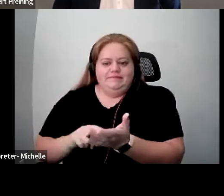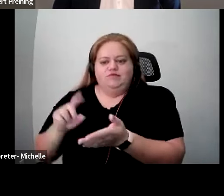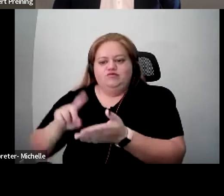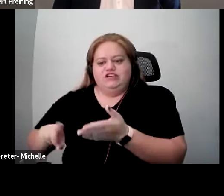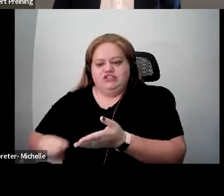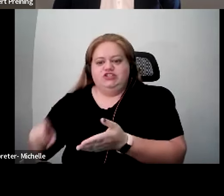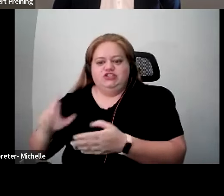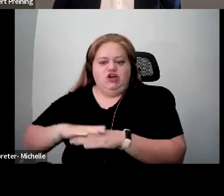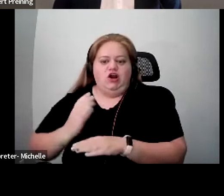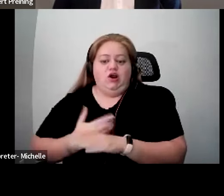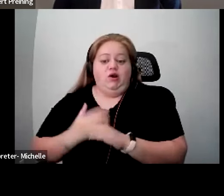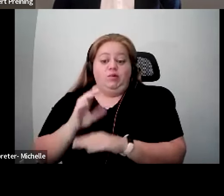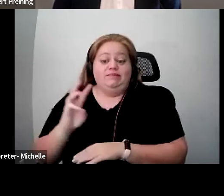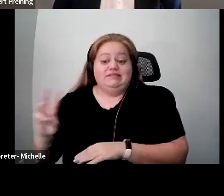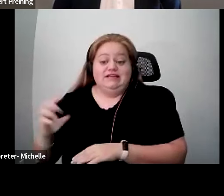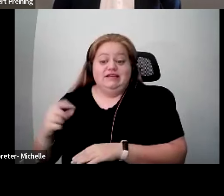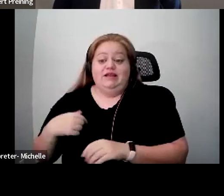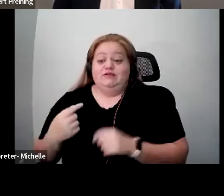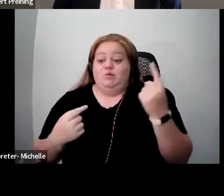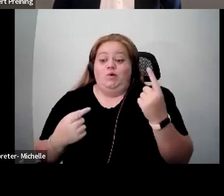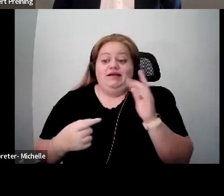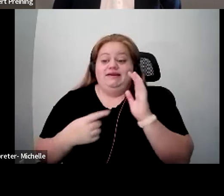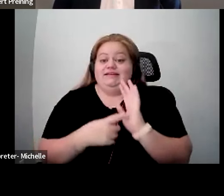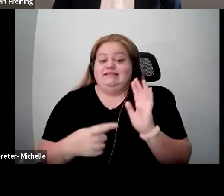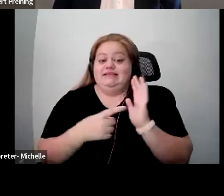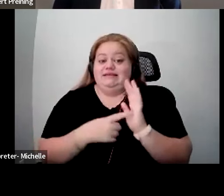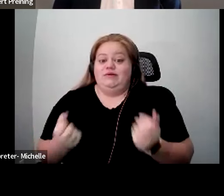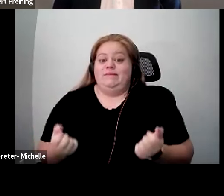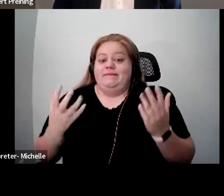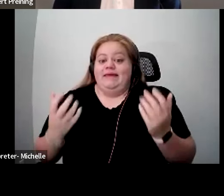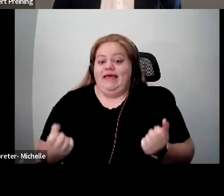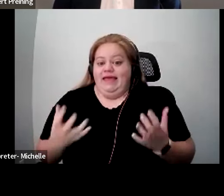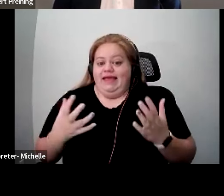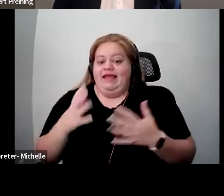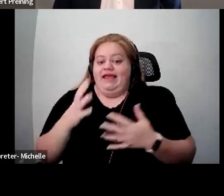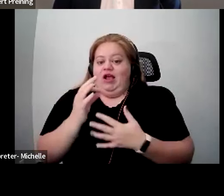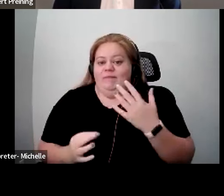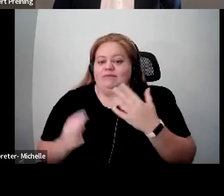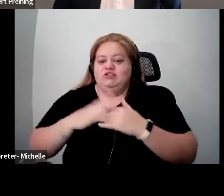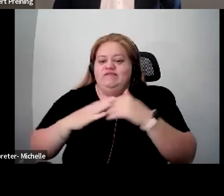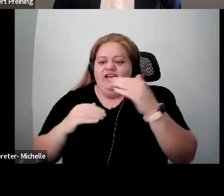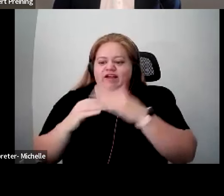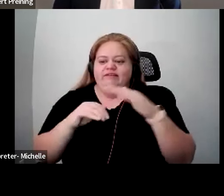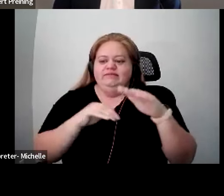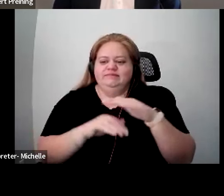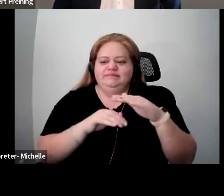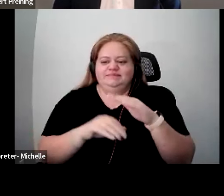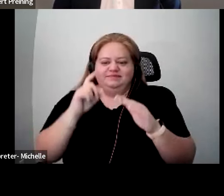And we're just using this as one example of many, many, many layers of accessibility efforts around the world.